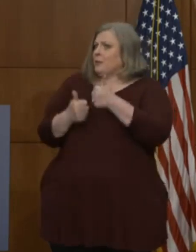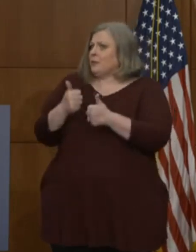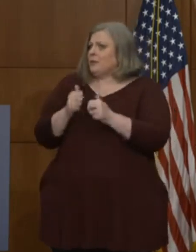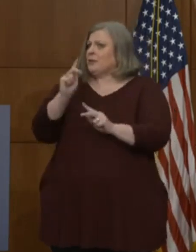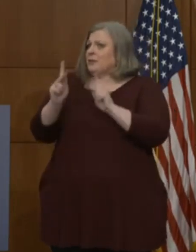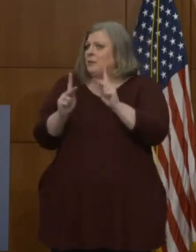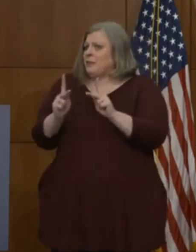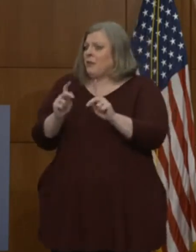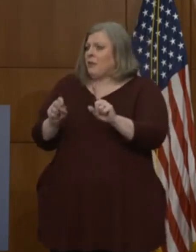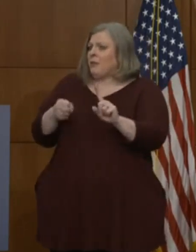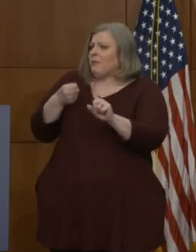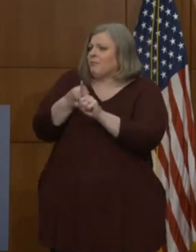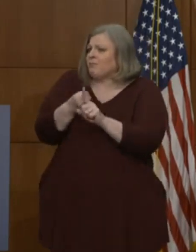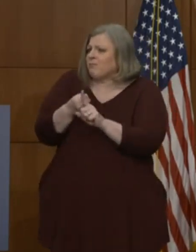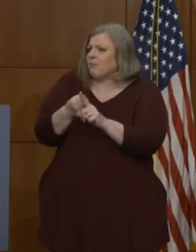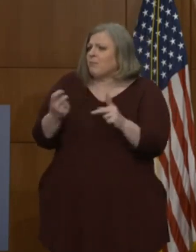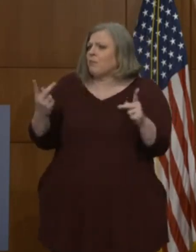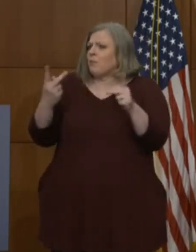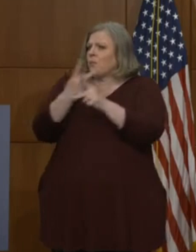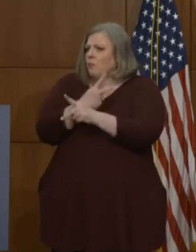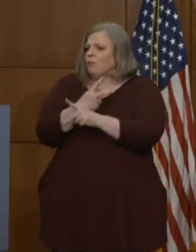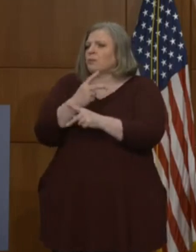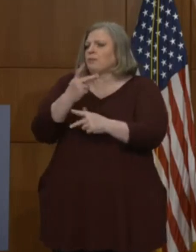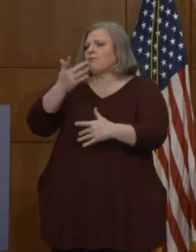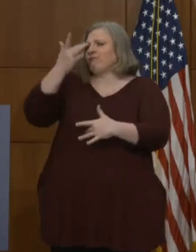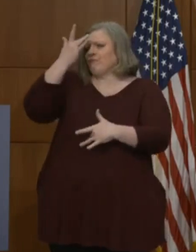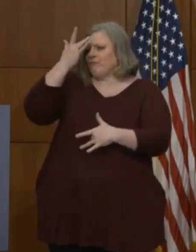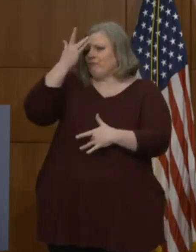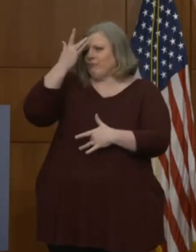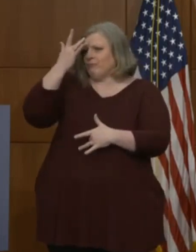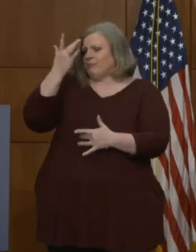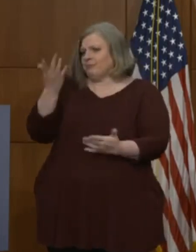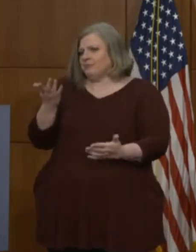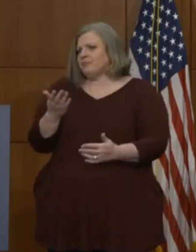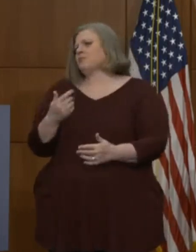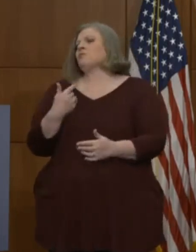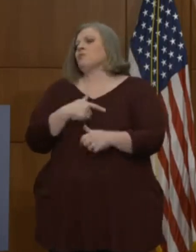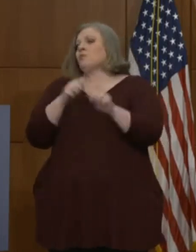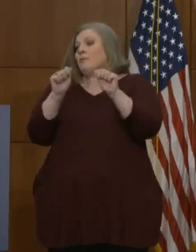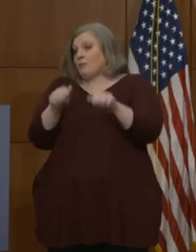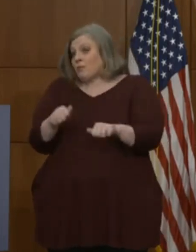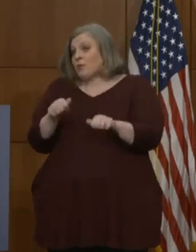TO ESTABLISH AN UNDERSTANDING OF WHAT POPULATIONS ARE BEING OF WHAT POPULATIONS ARE BEING IMPACTED BY THE DISEASE AND WE